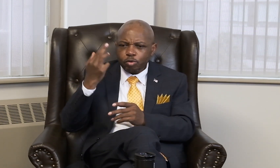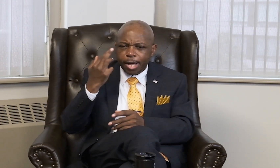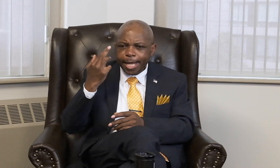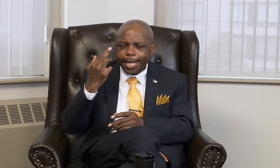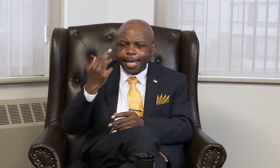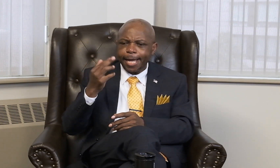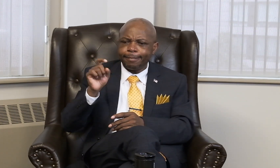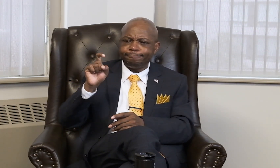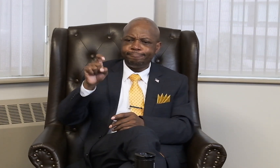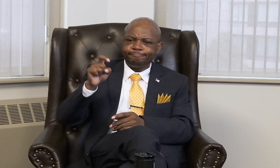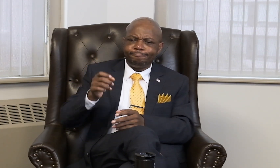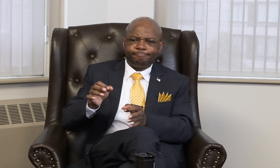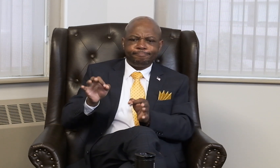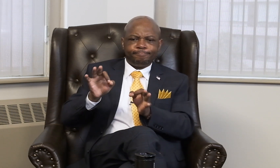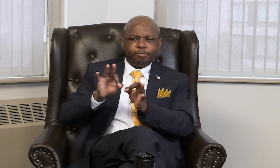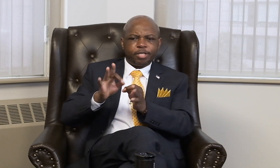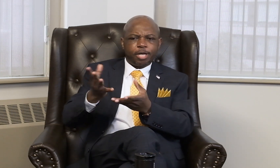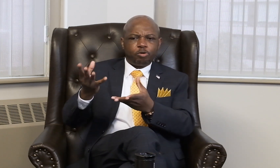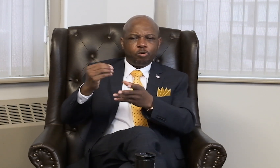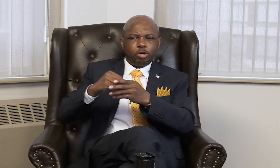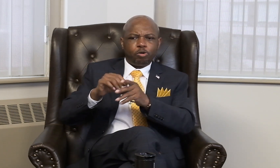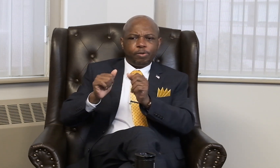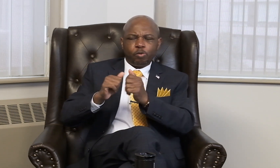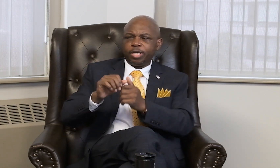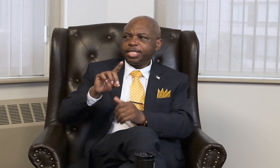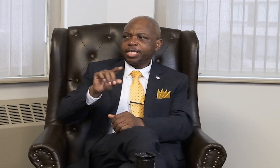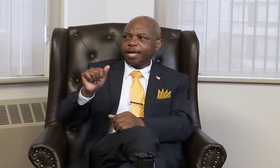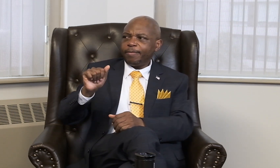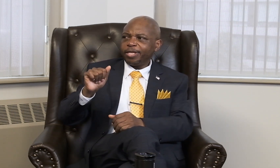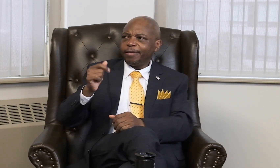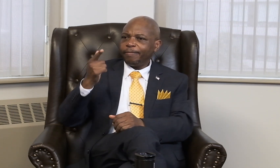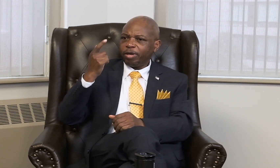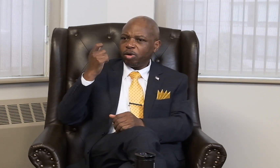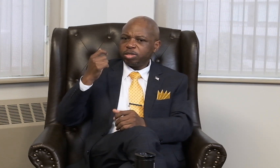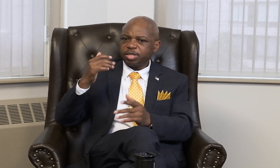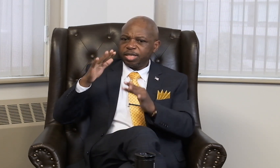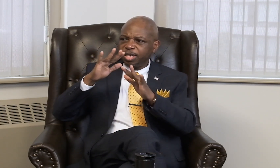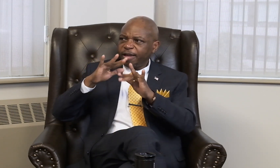when they started to realize that it’s critical that we include the Disability Community because